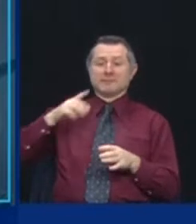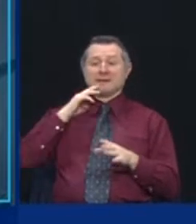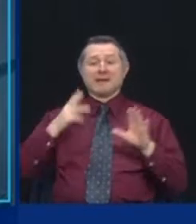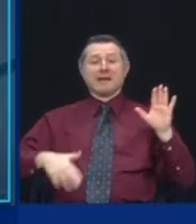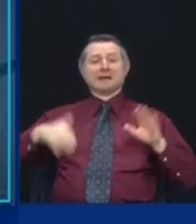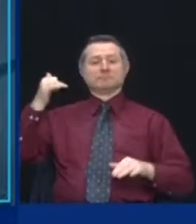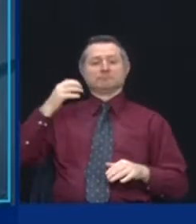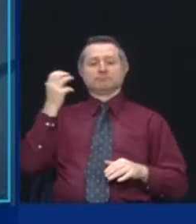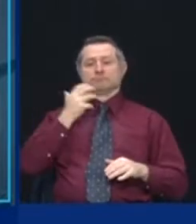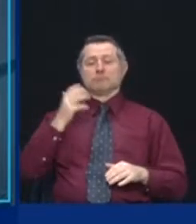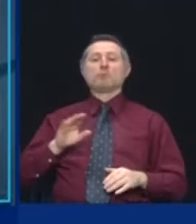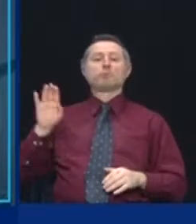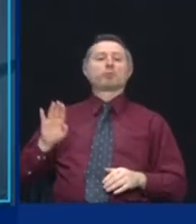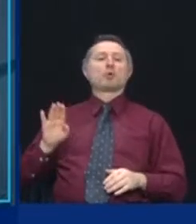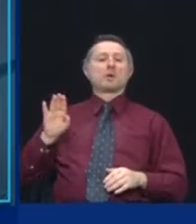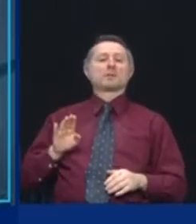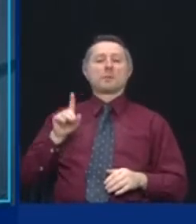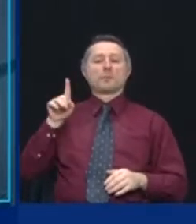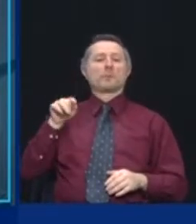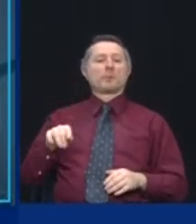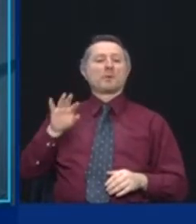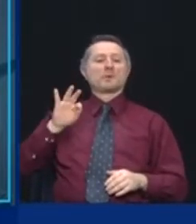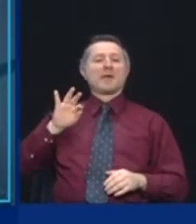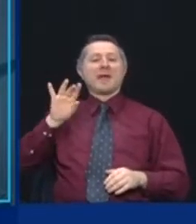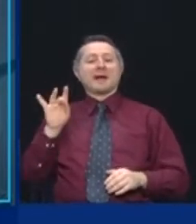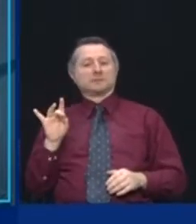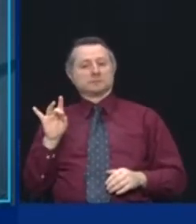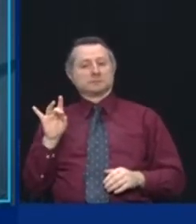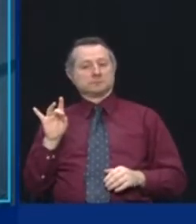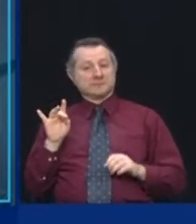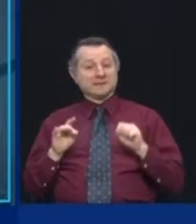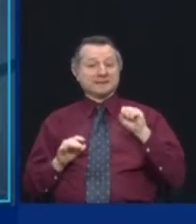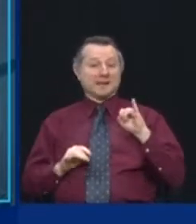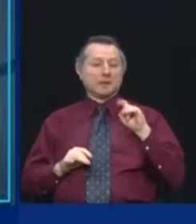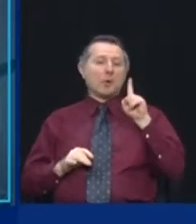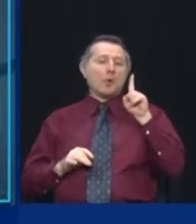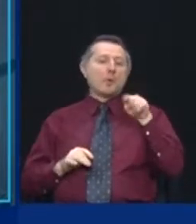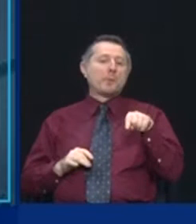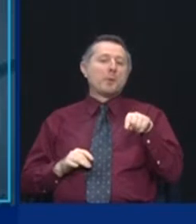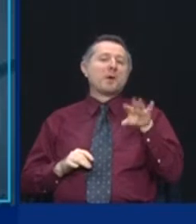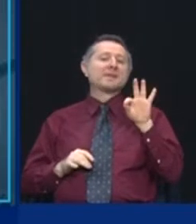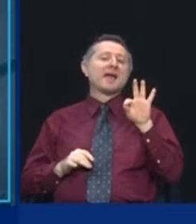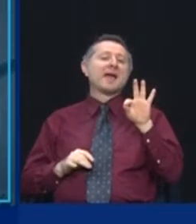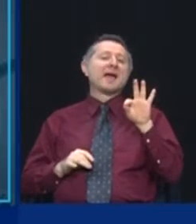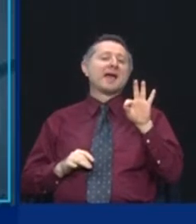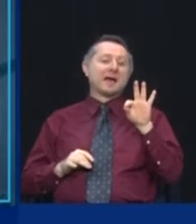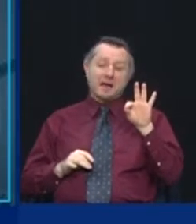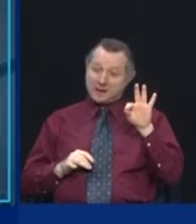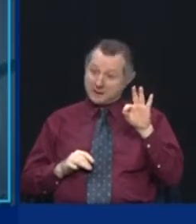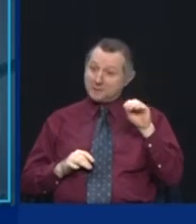HOW DO YOU EXPLAIN THAT? WITHIN NEW YORK CITY, YOU HAVE